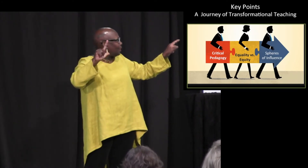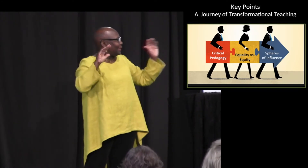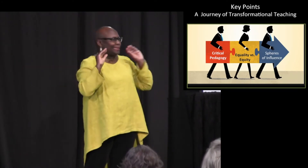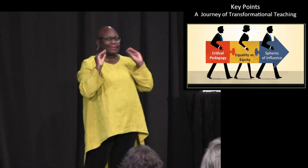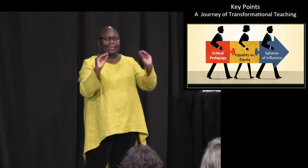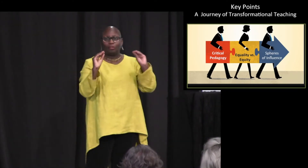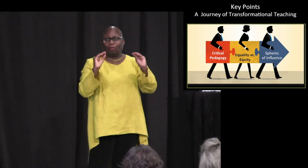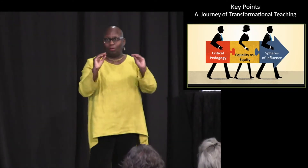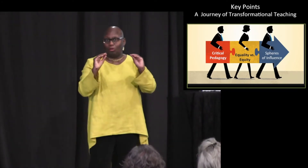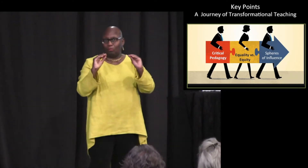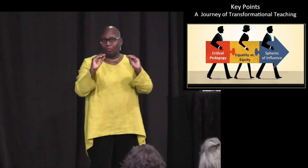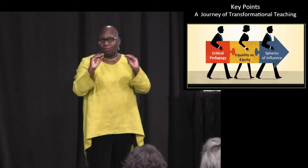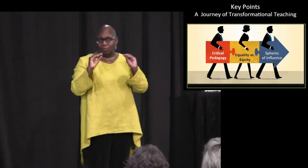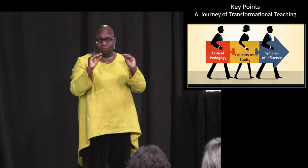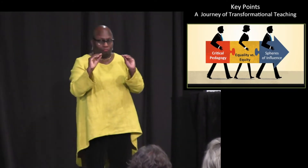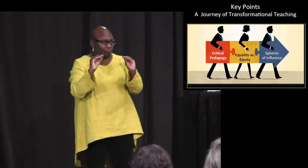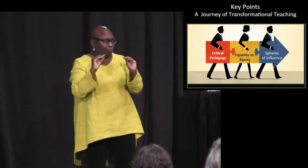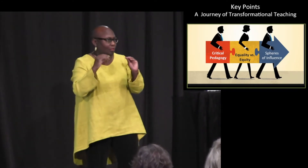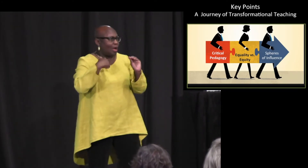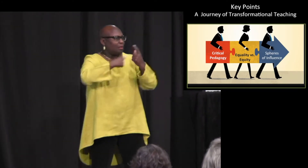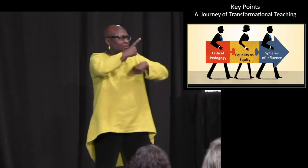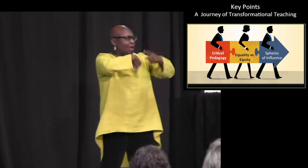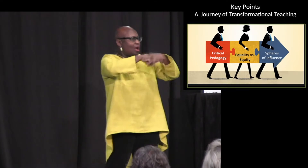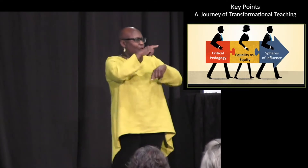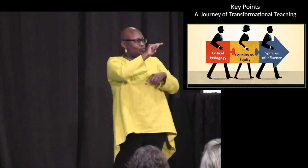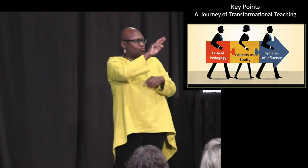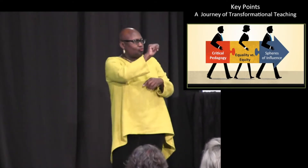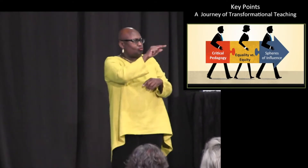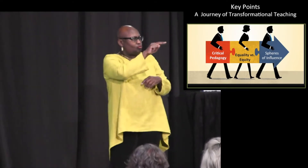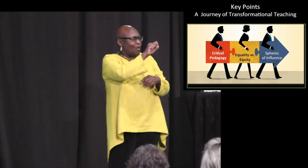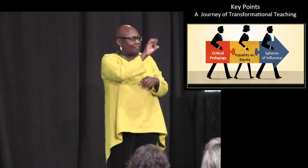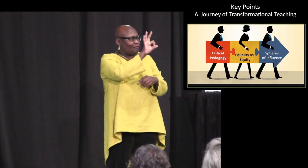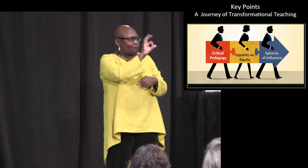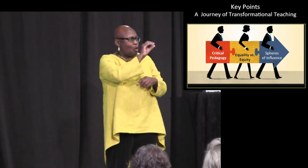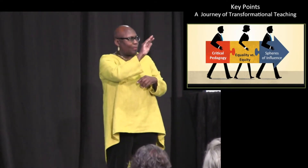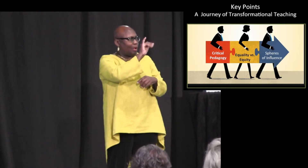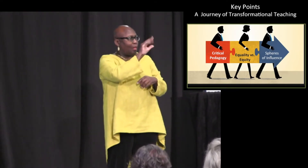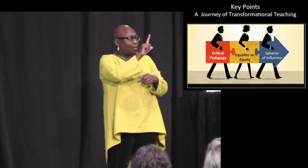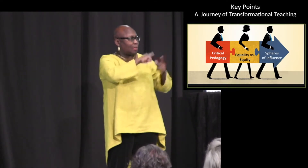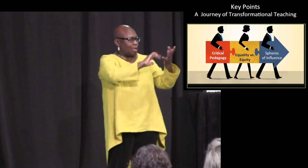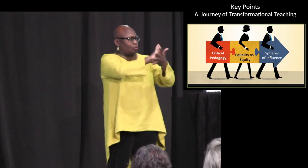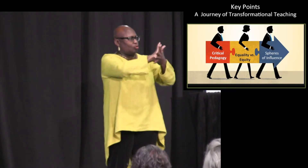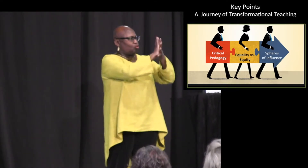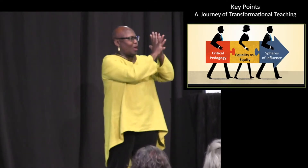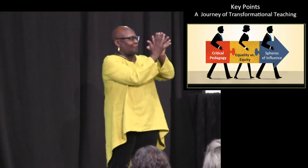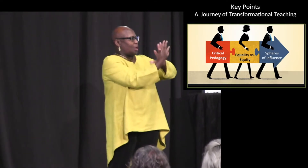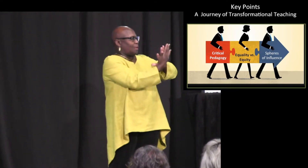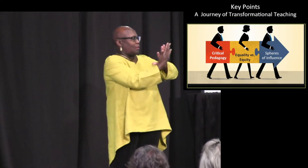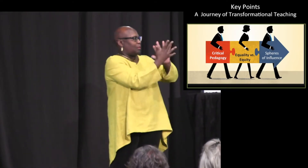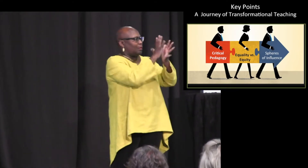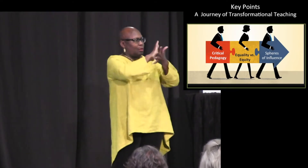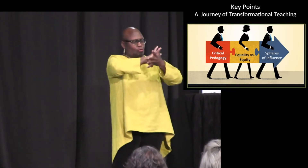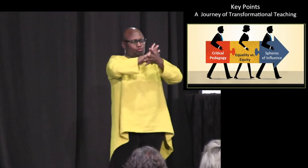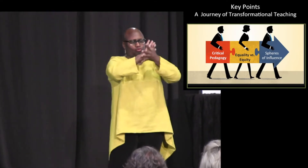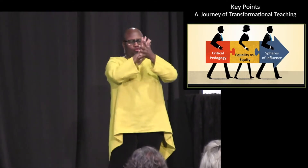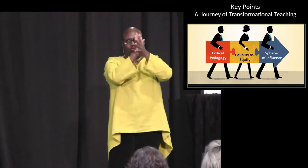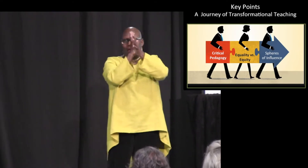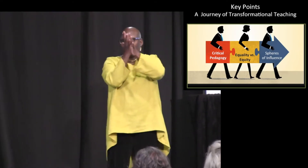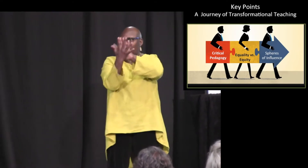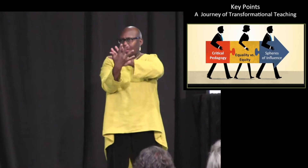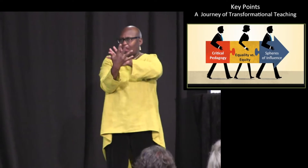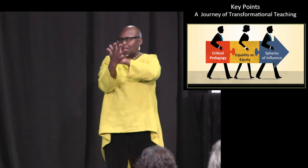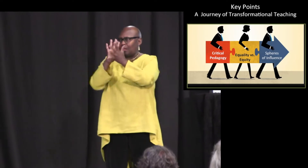The description of this keynote uses words like multiculturalism, diversity and intersectionality.